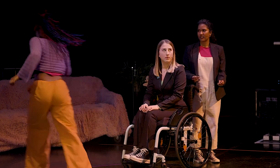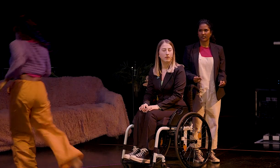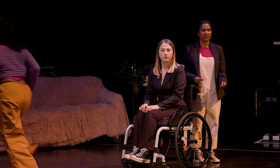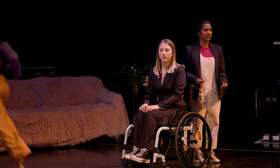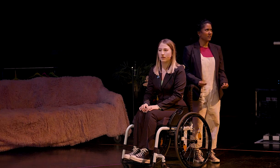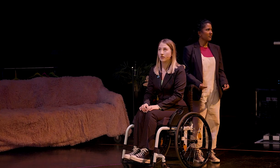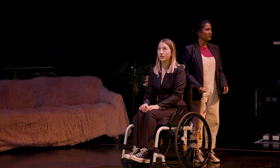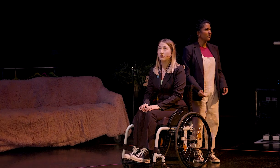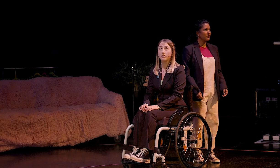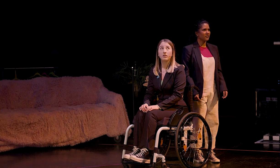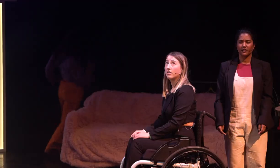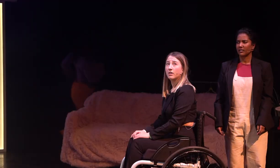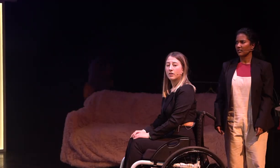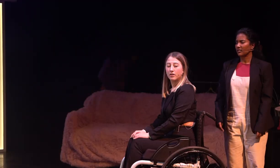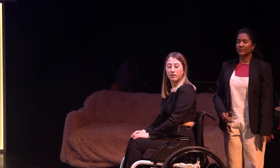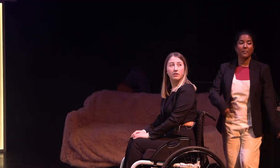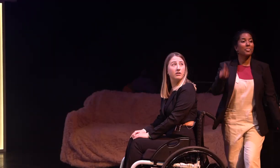[ VOICE FROM OVERHEAD SPEAKERS ] Ladies and gentlemen, welcome to